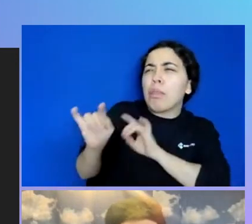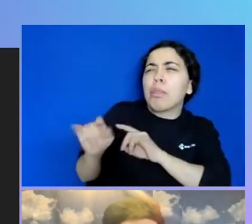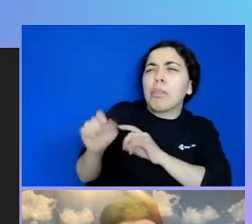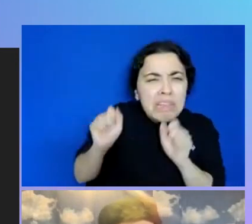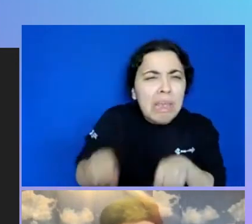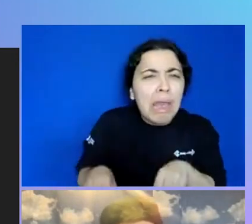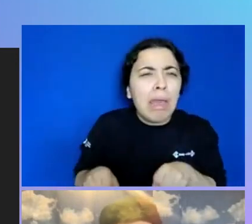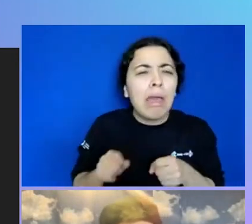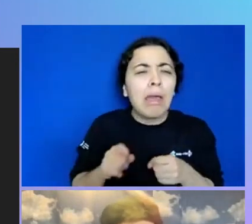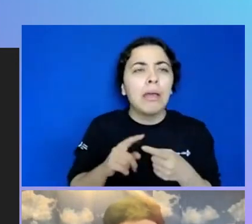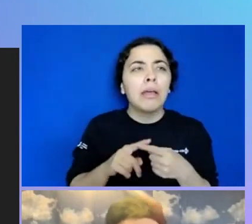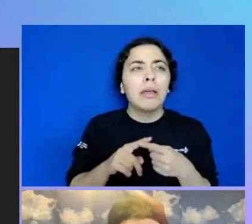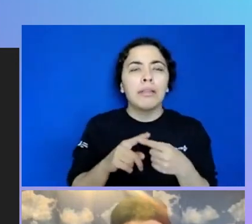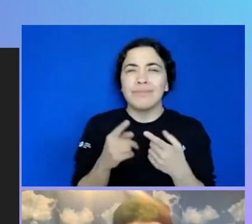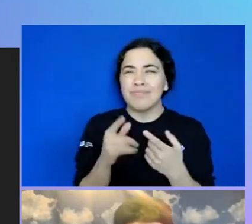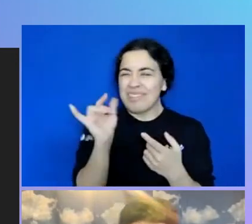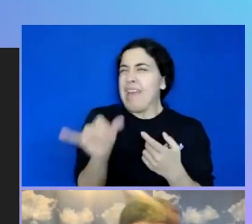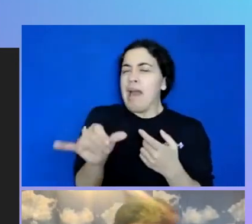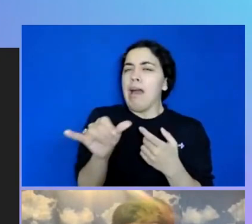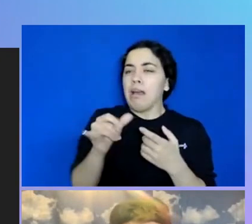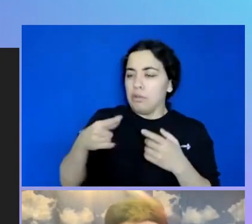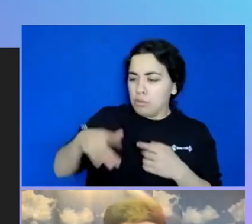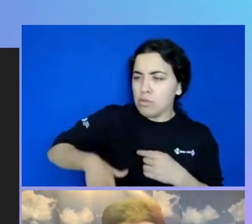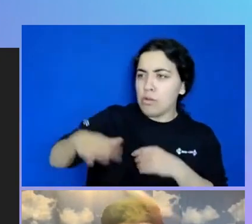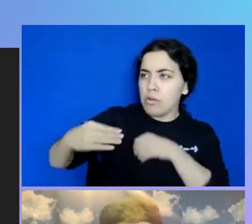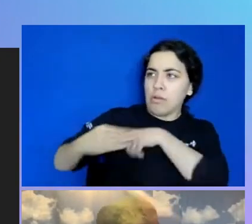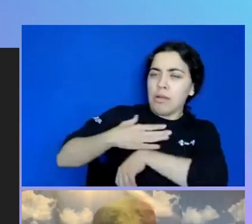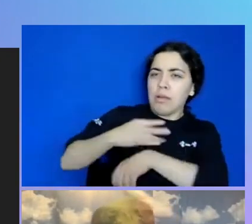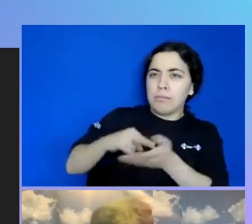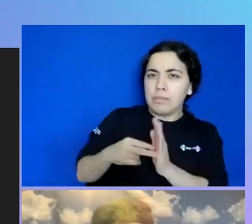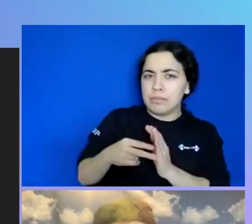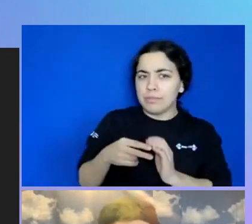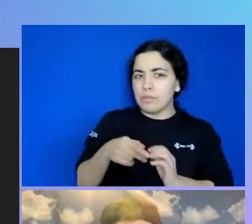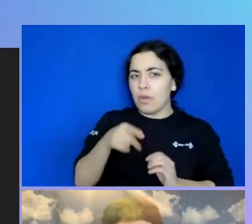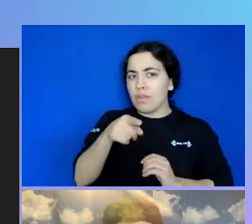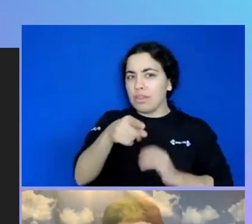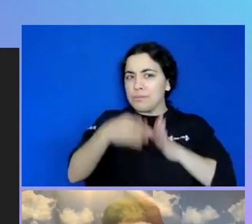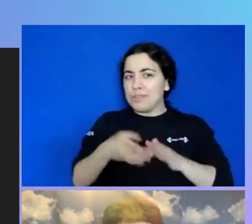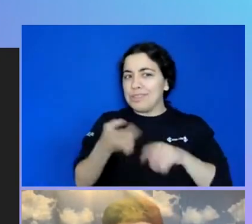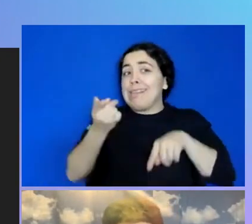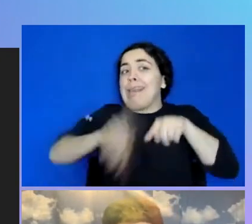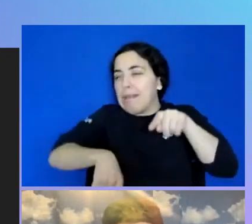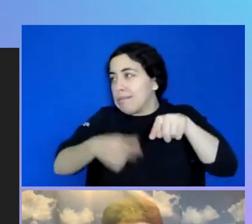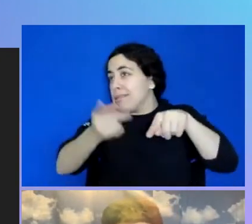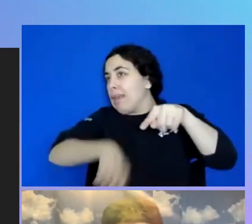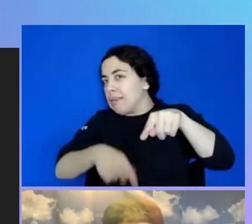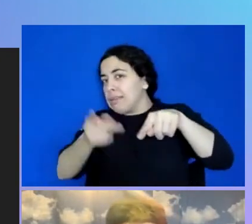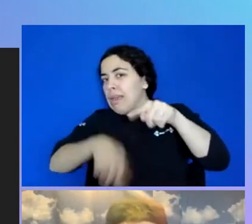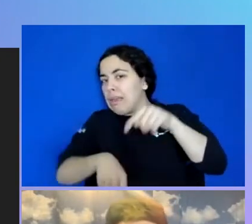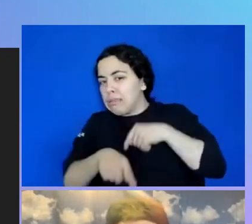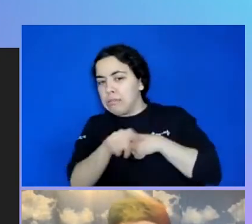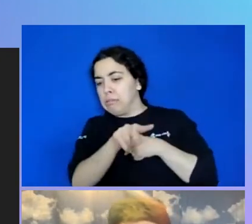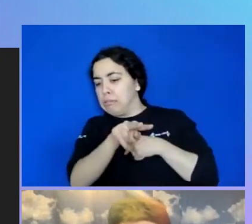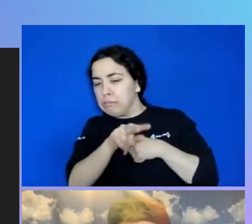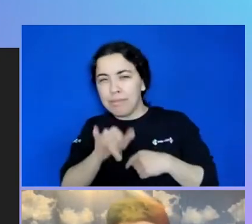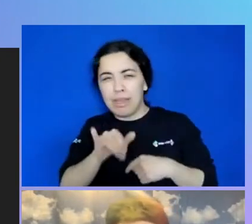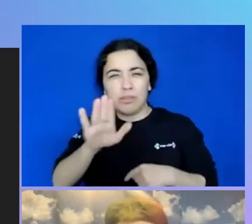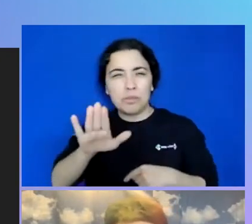just have this, this idea that maybe someone can't do as much